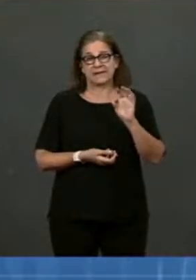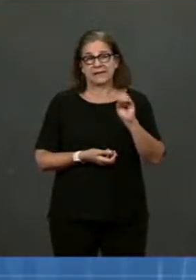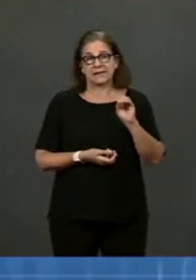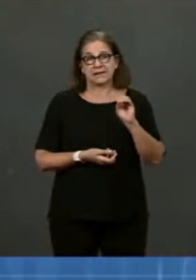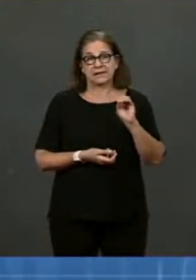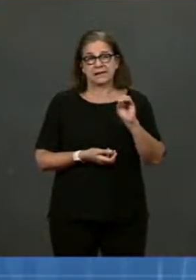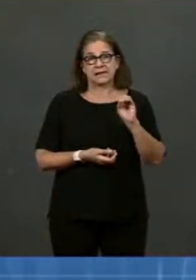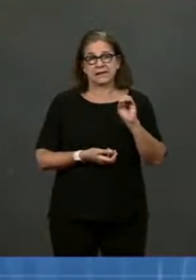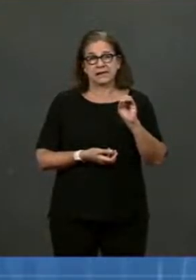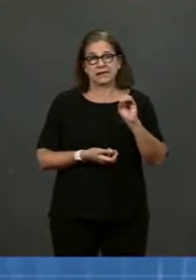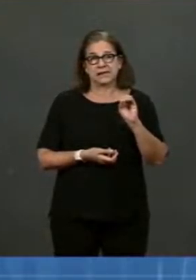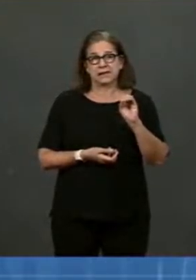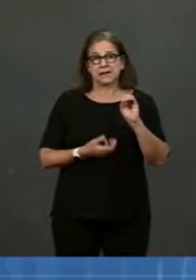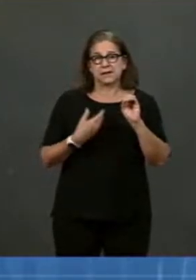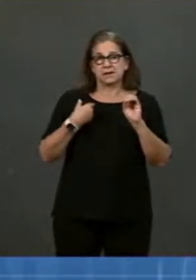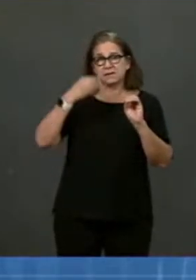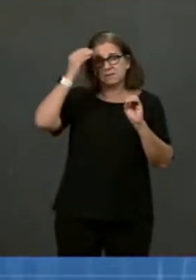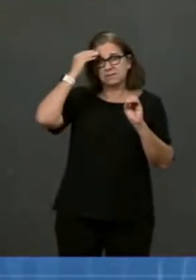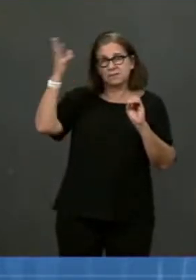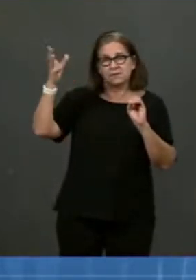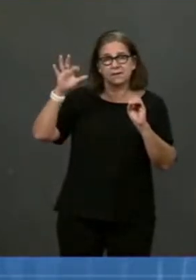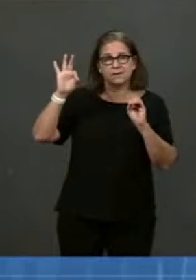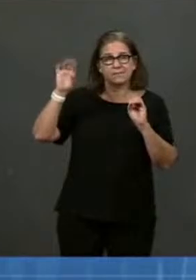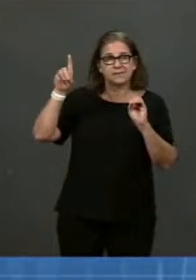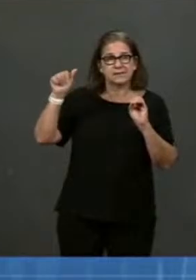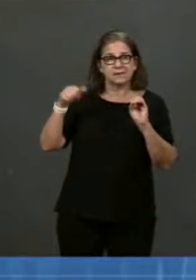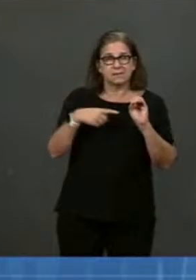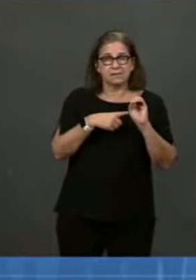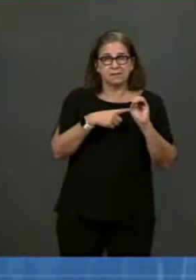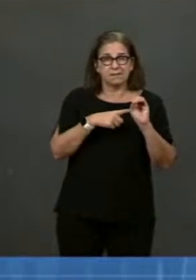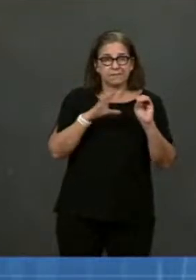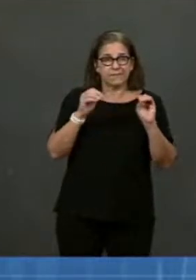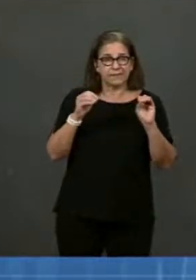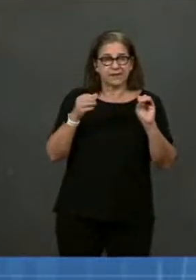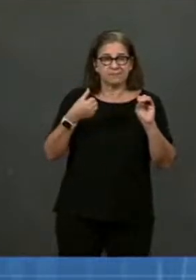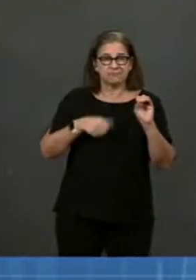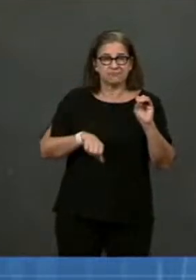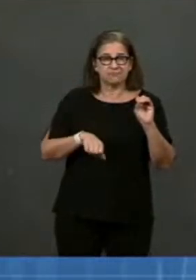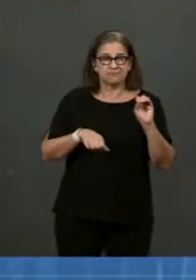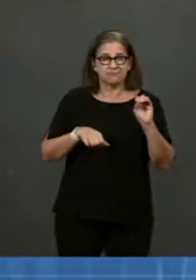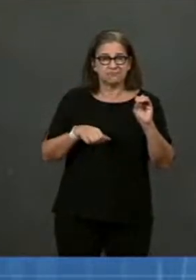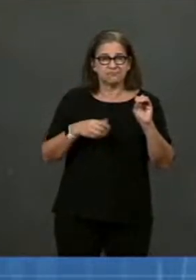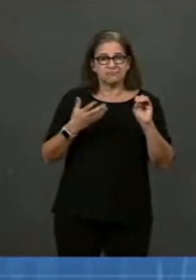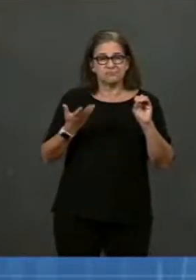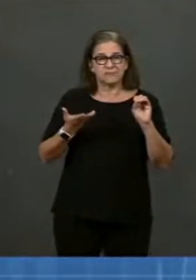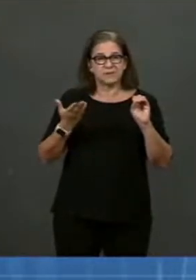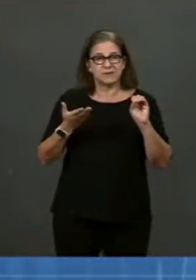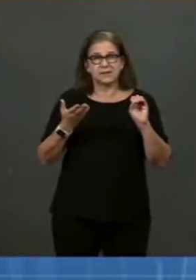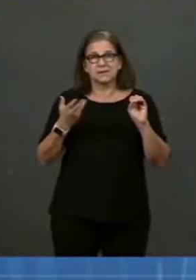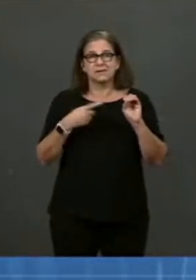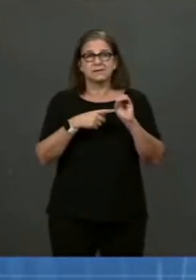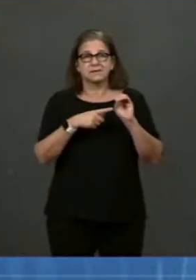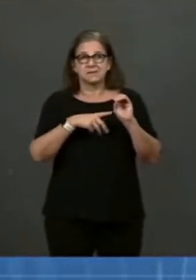I'M NOT SURE EXACTLY WHEN THAT'S GOING TO BE ABLE TO GO